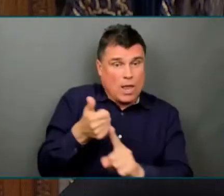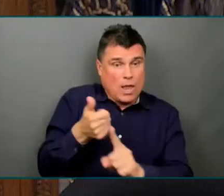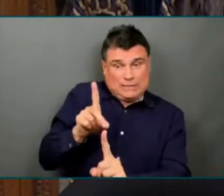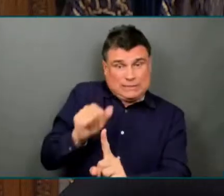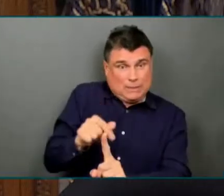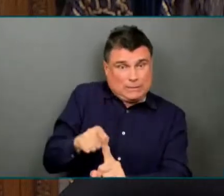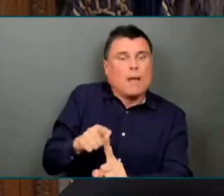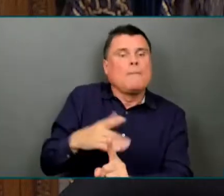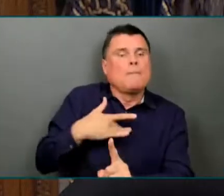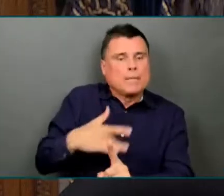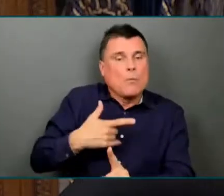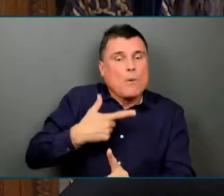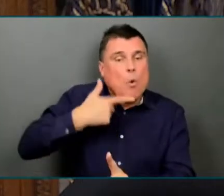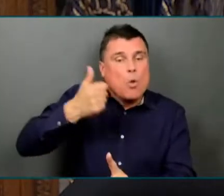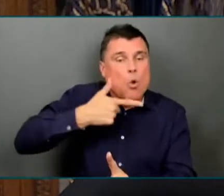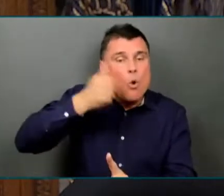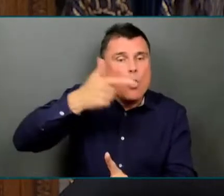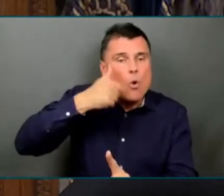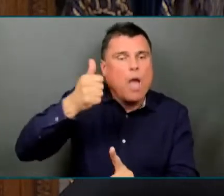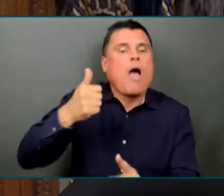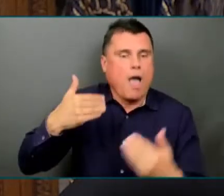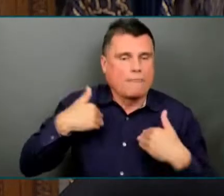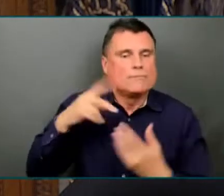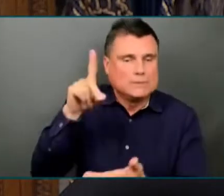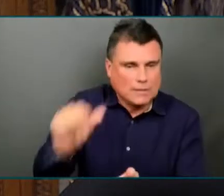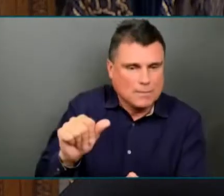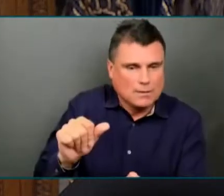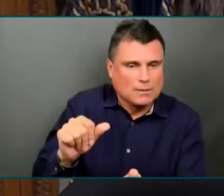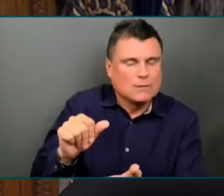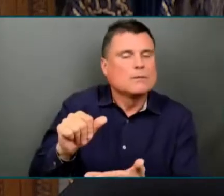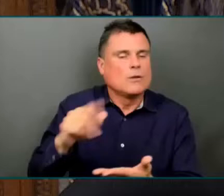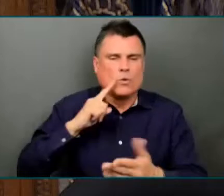backgrounds and needs. Disability types vary.